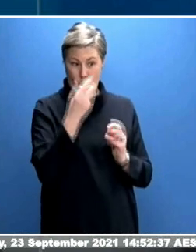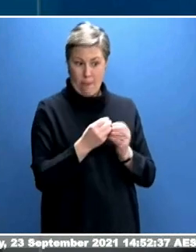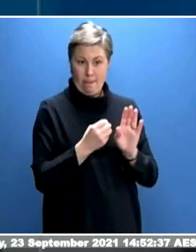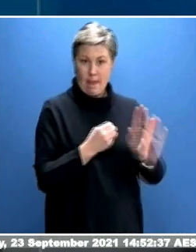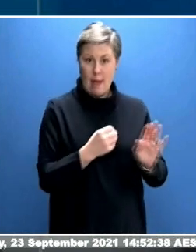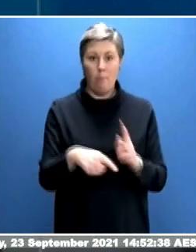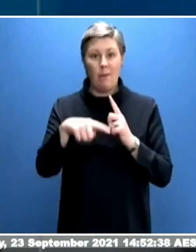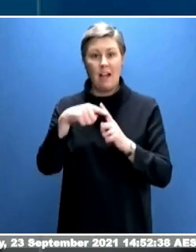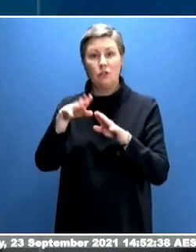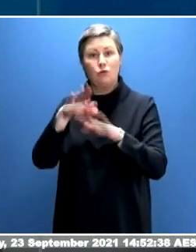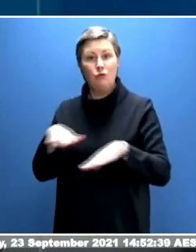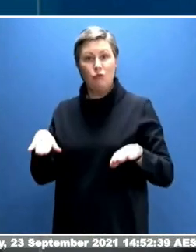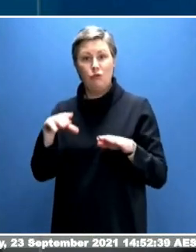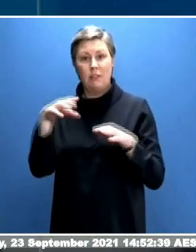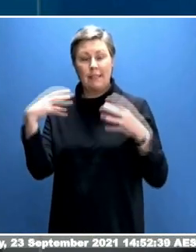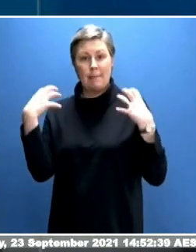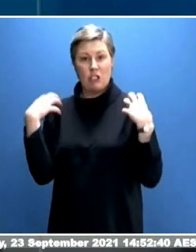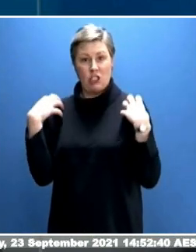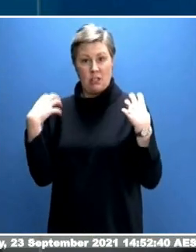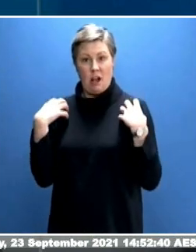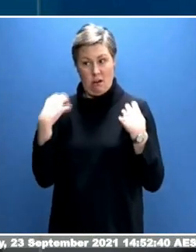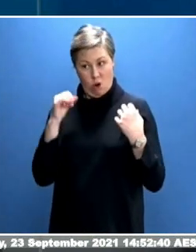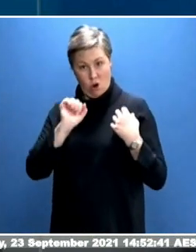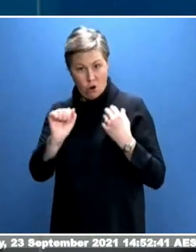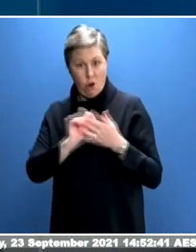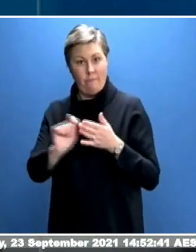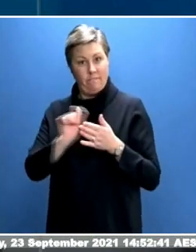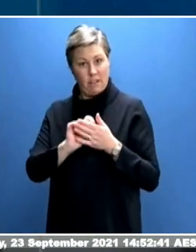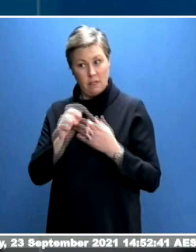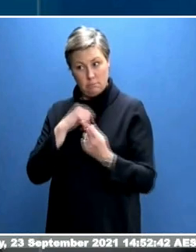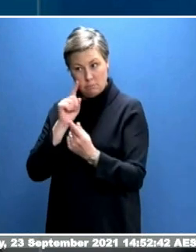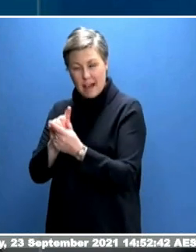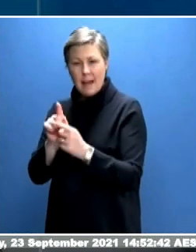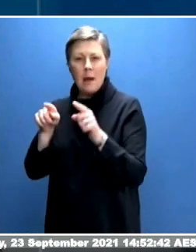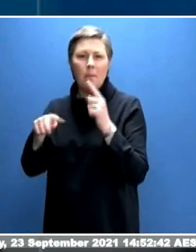office and other providers, Government providers in particular.